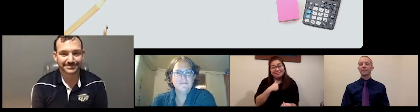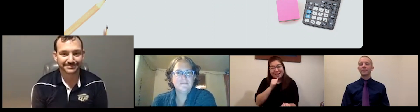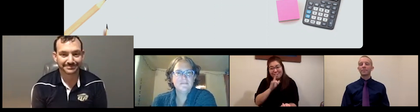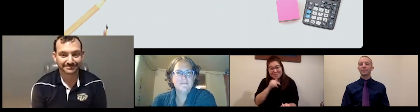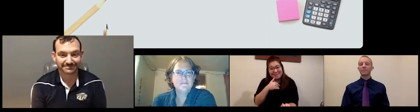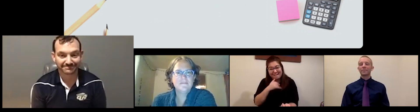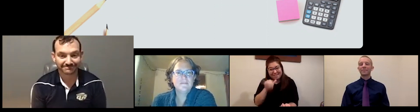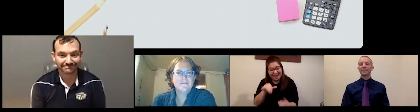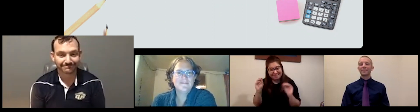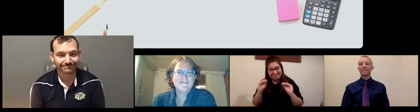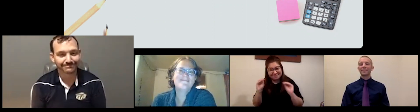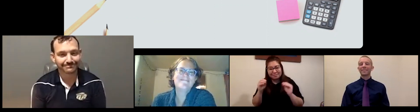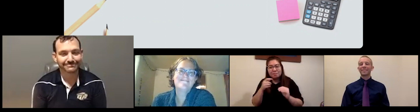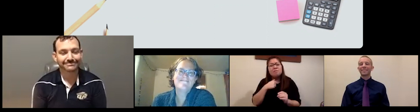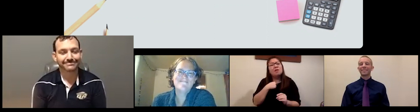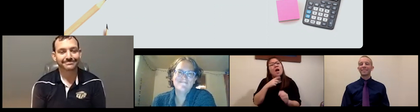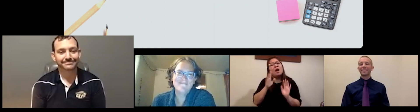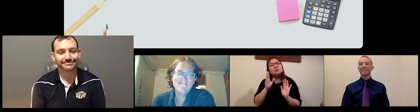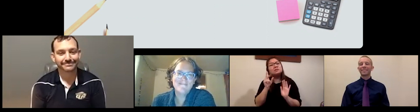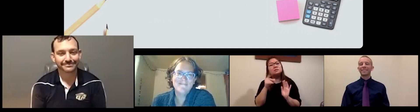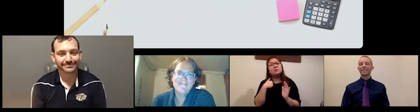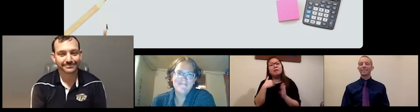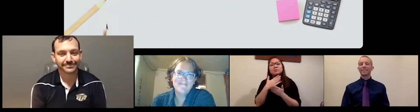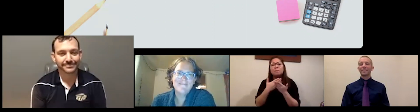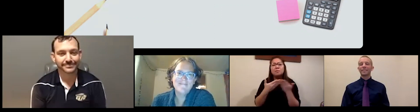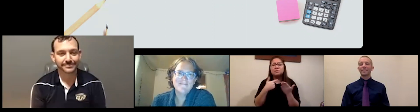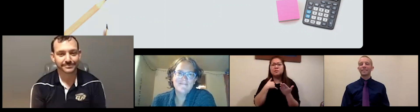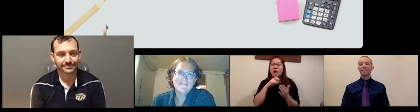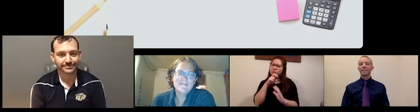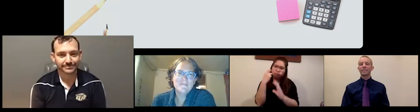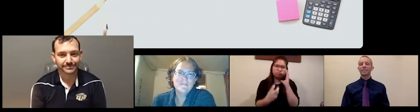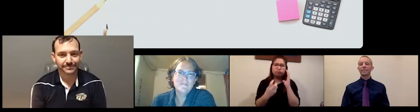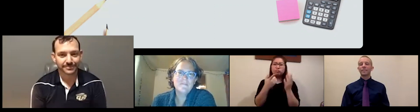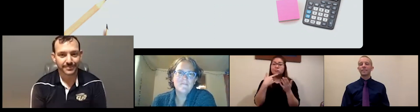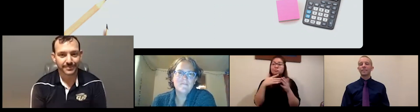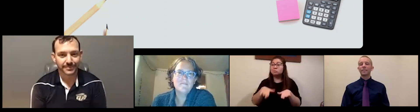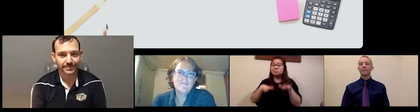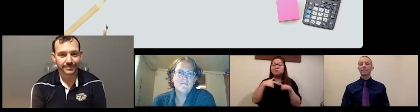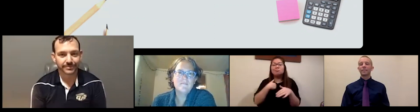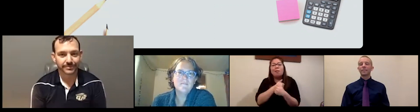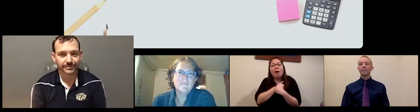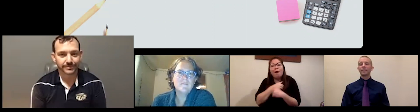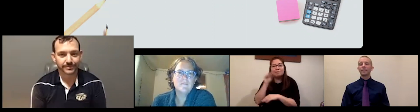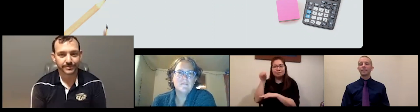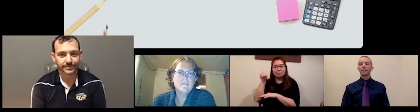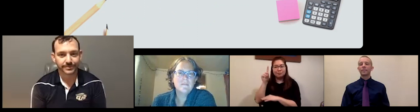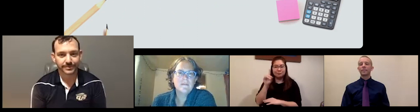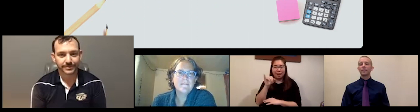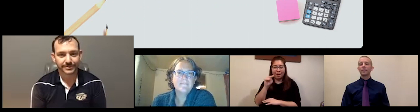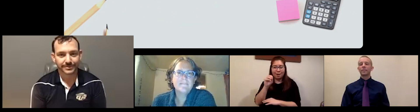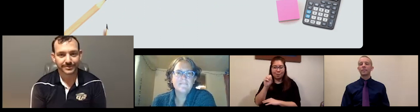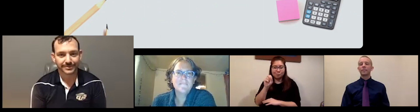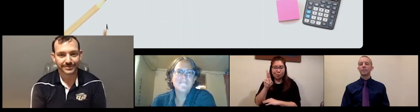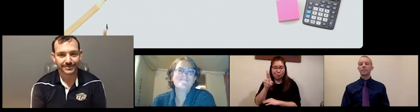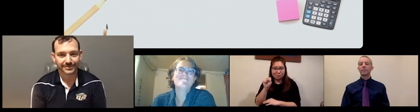I didn’t really have that. I did have some things that I loved, like growing up I loved dinosaurs.